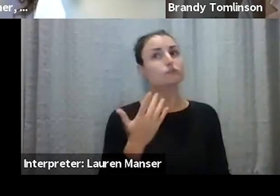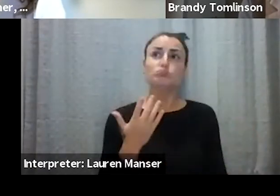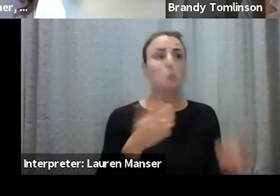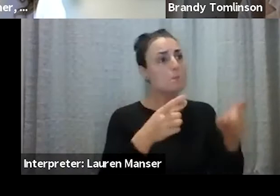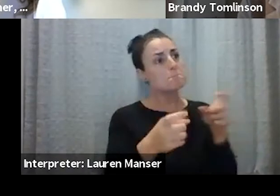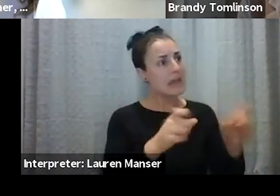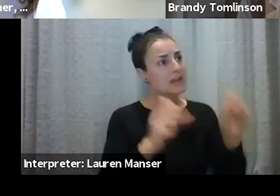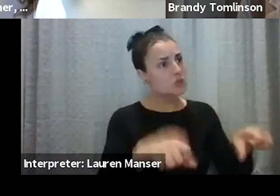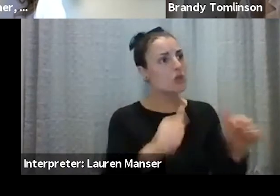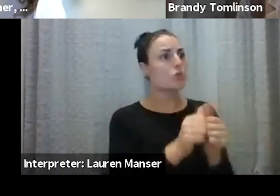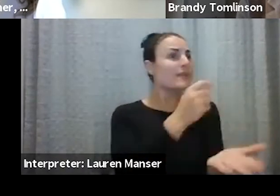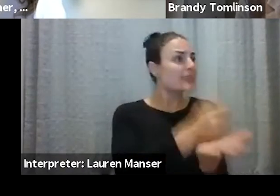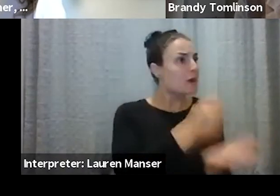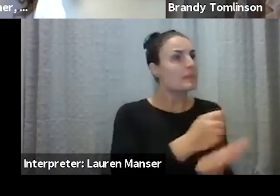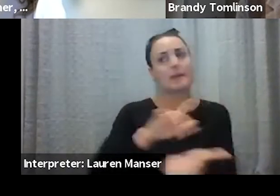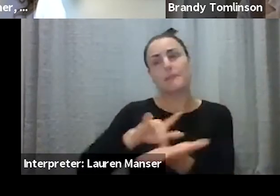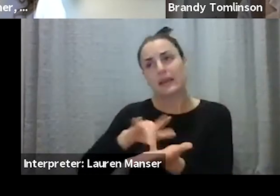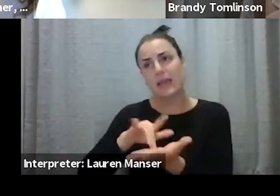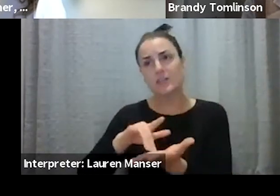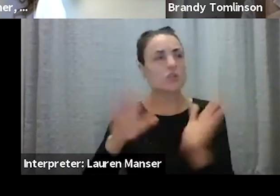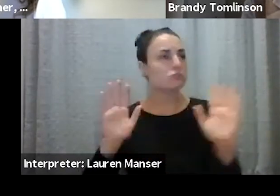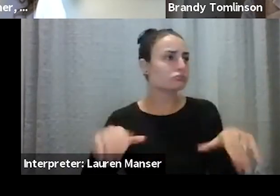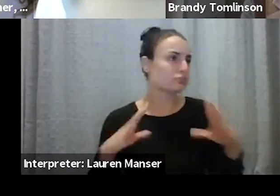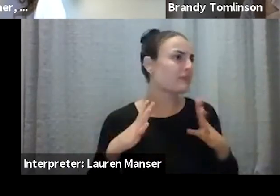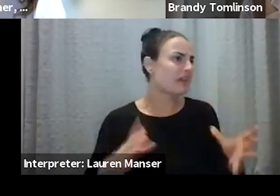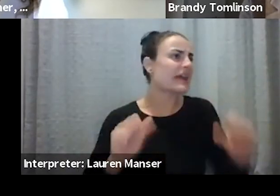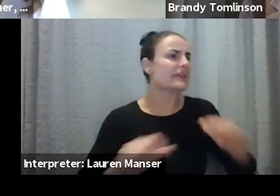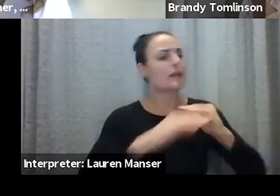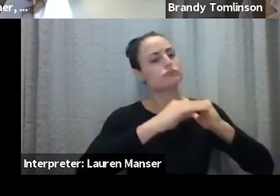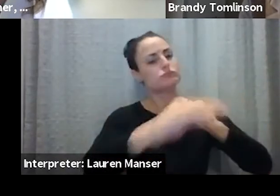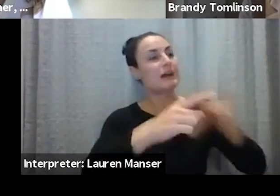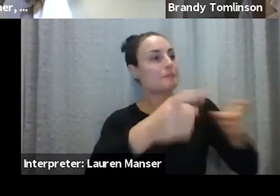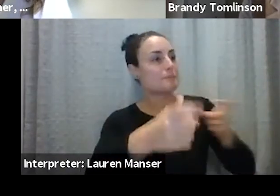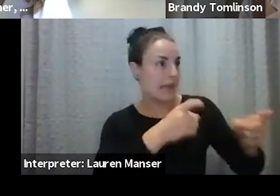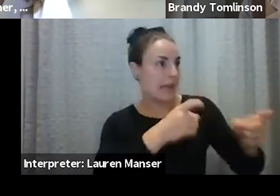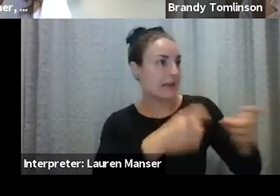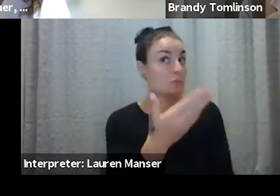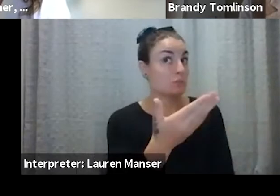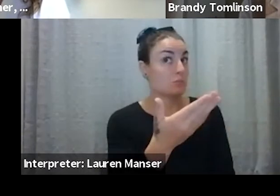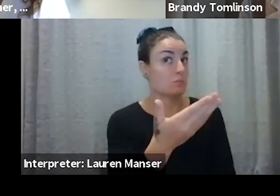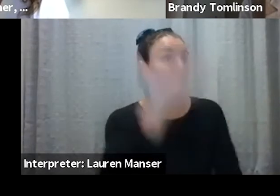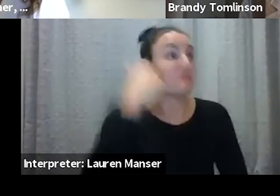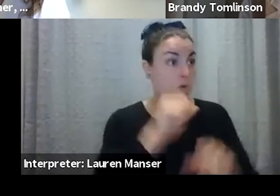maybe with medication, maybe with, you know, their own way of dealing with their mental health.